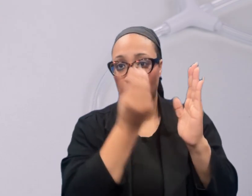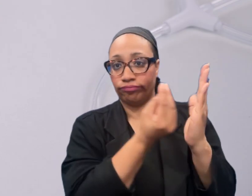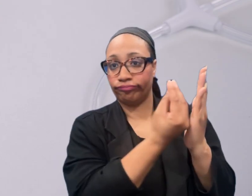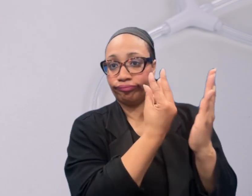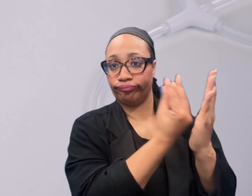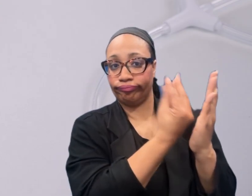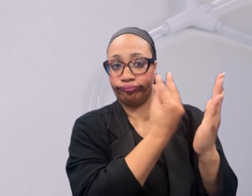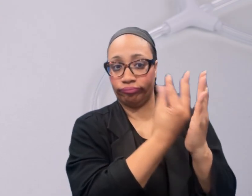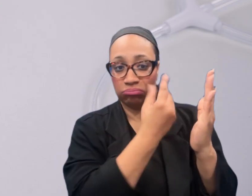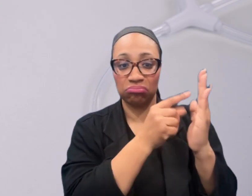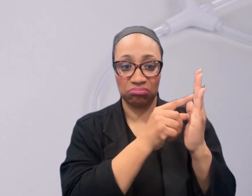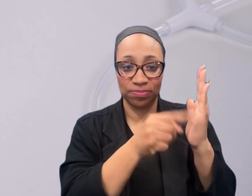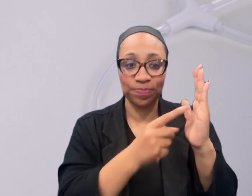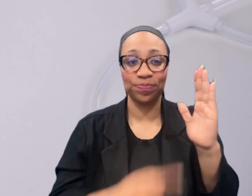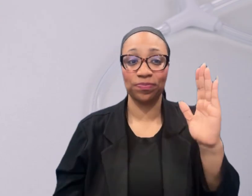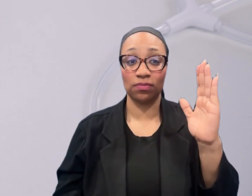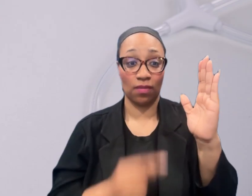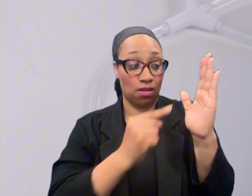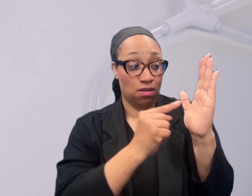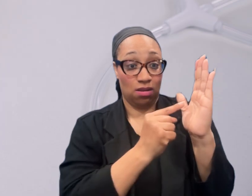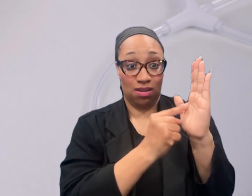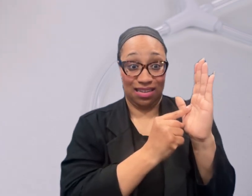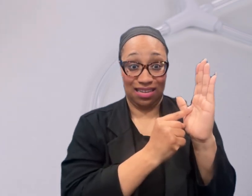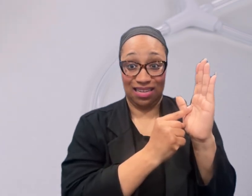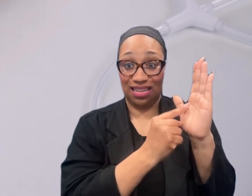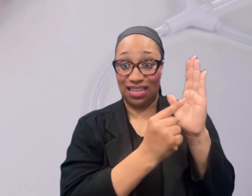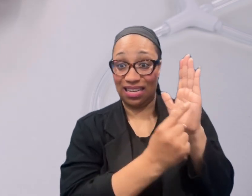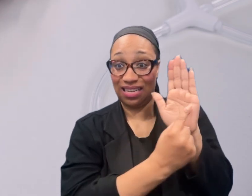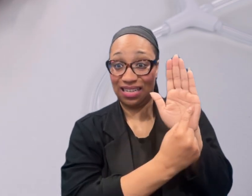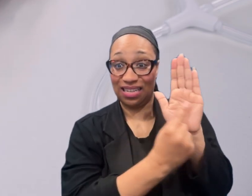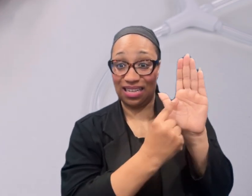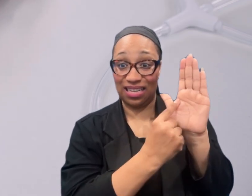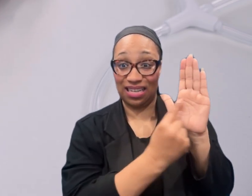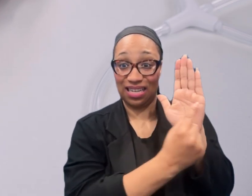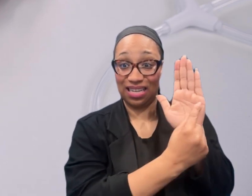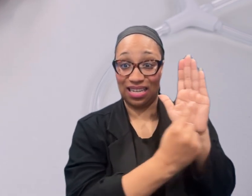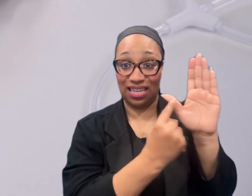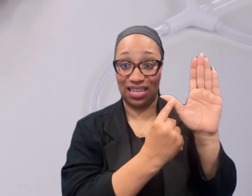You'll notice that it has a timer in the middle and it says a level. It does have nine levels